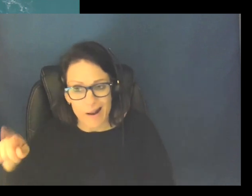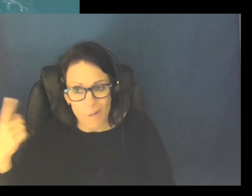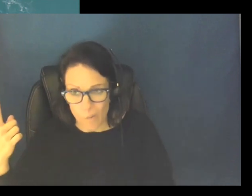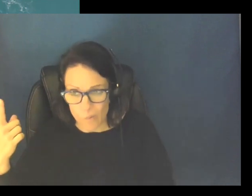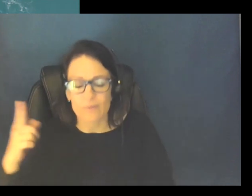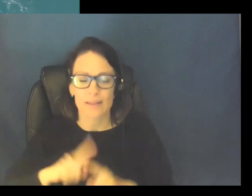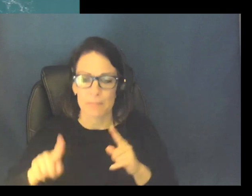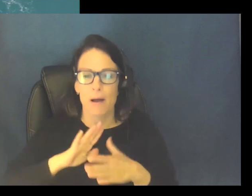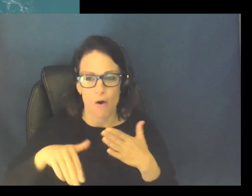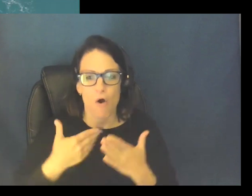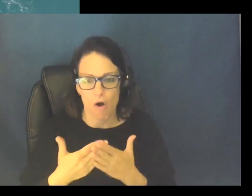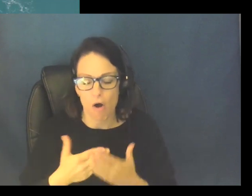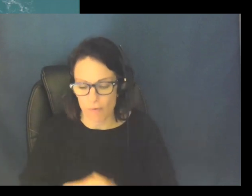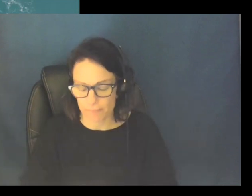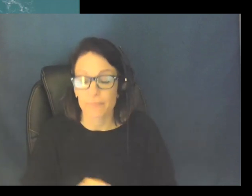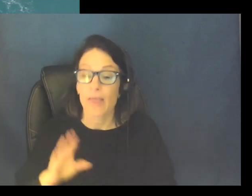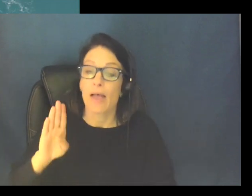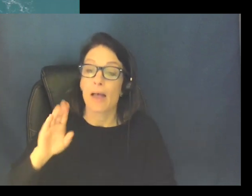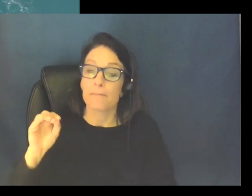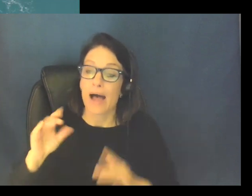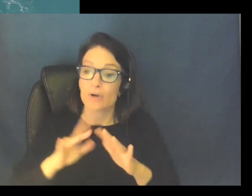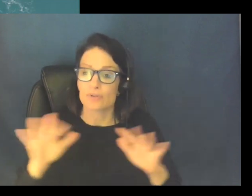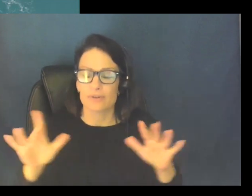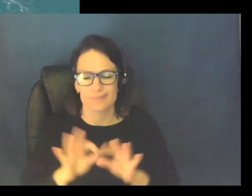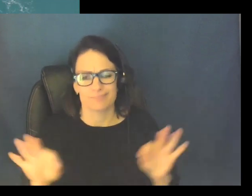Uhm, Aryana Karamatgum? : Hello. Can you hear me?